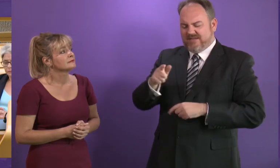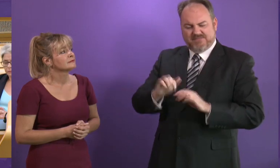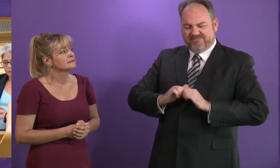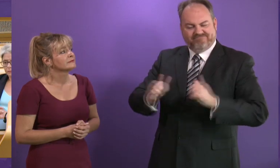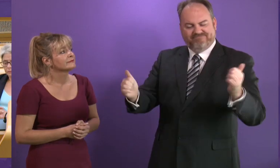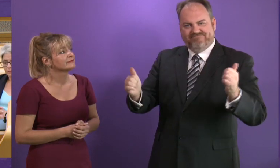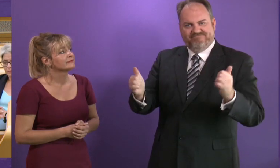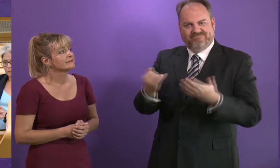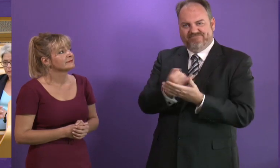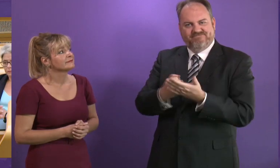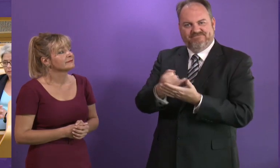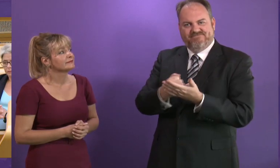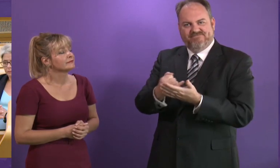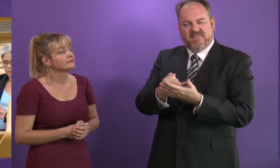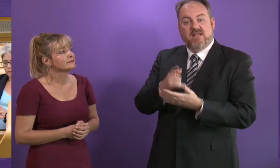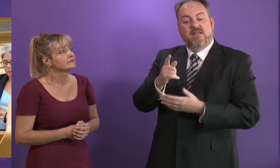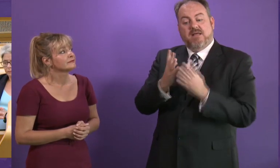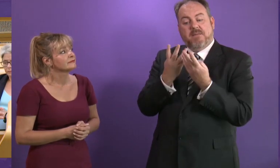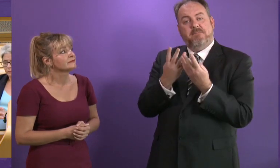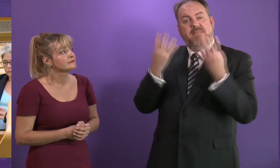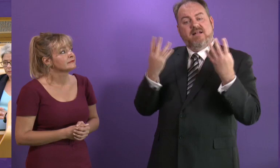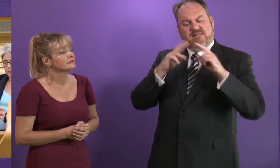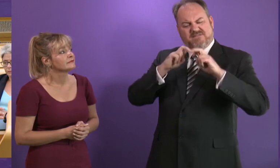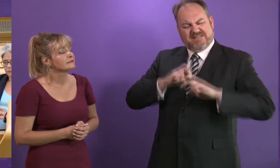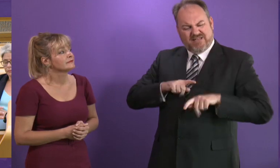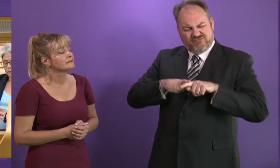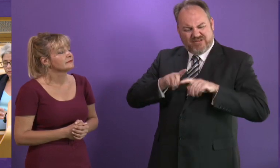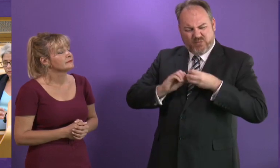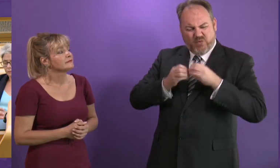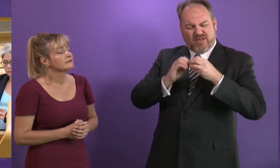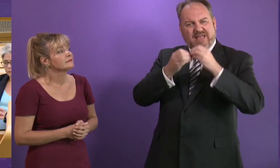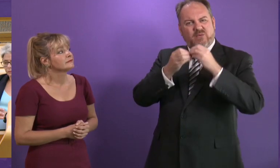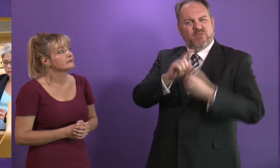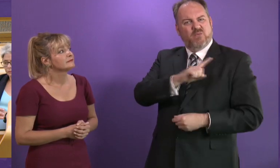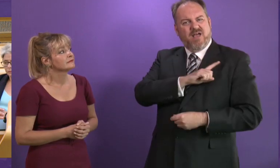that was set up by the Scottish Government to try to make sense of the policy declared that it could not. Would not the First Minister agree that the panel was right?